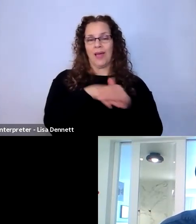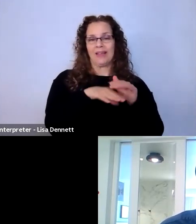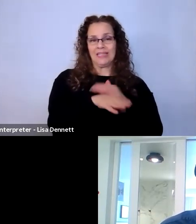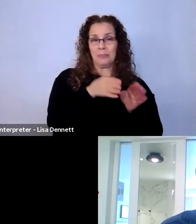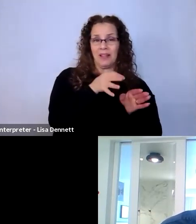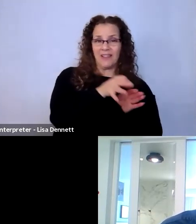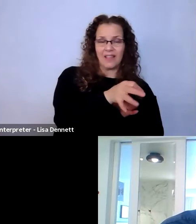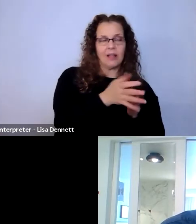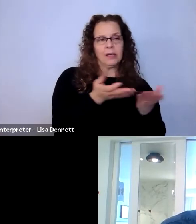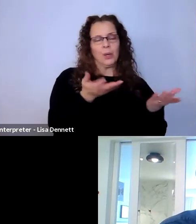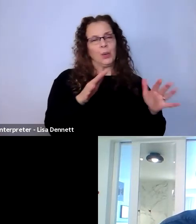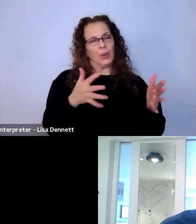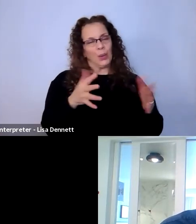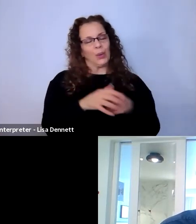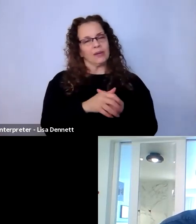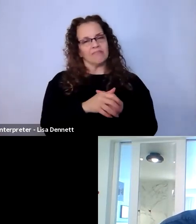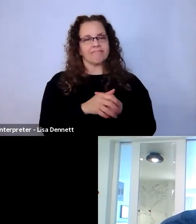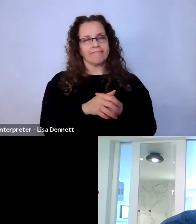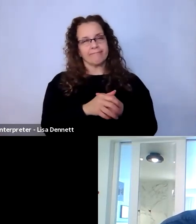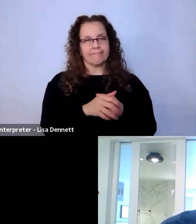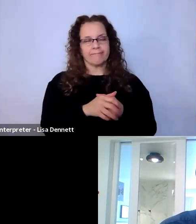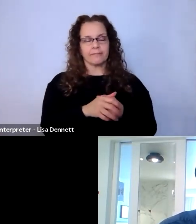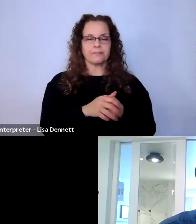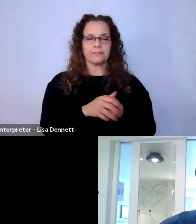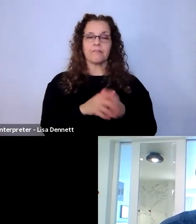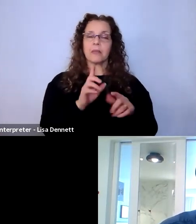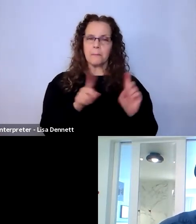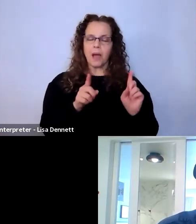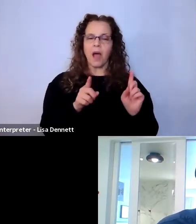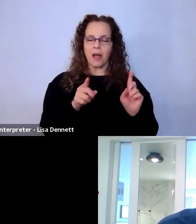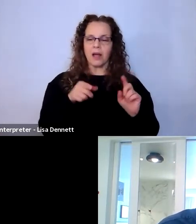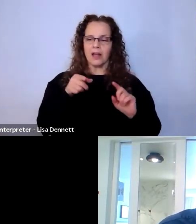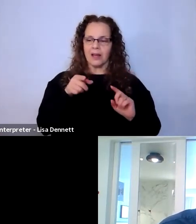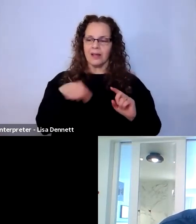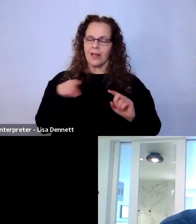impairments aren't necessarily. All working, but they have things to say, and contribute so for those people